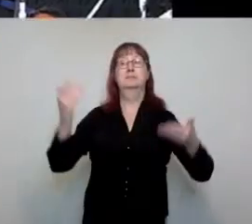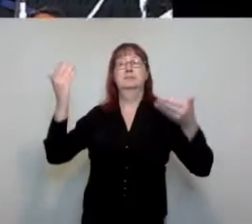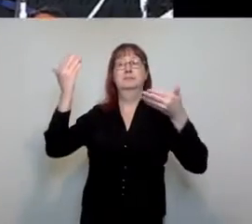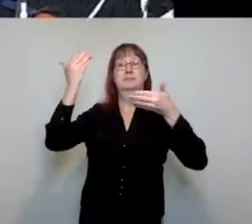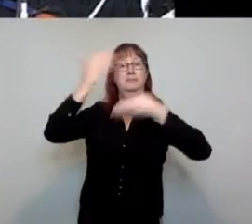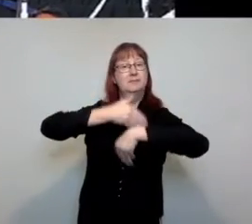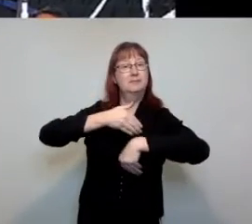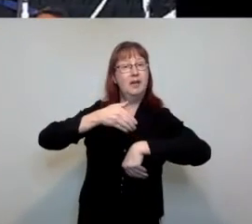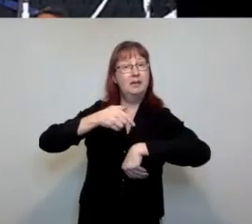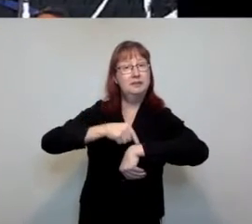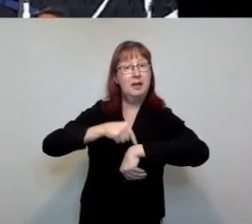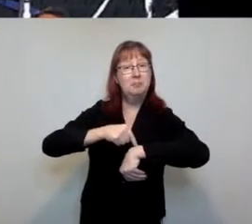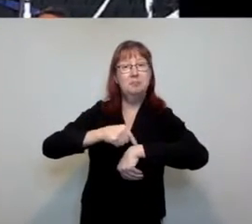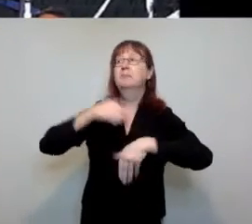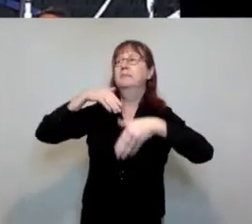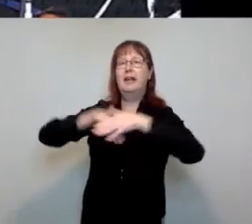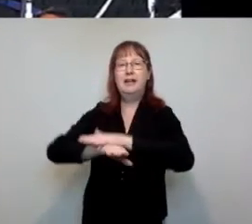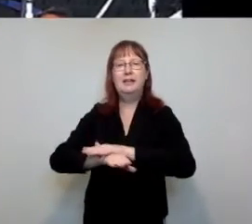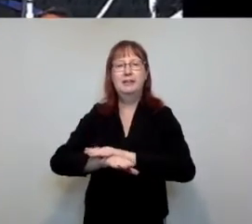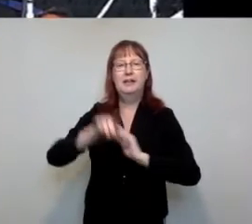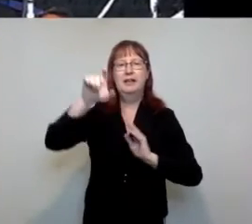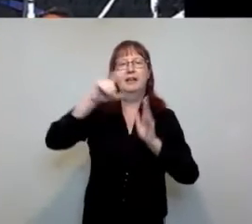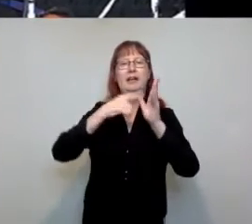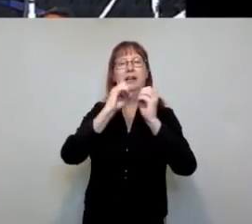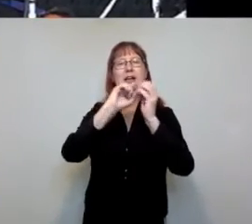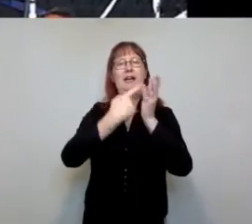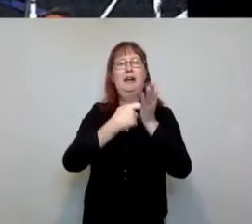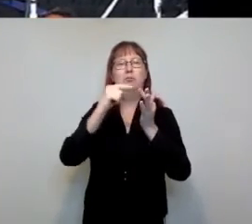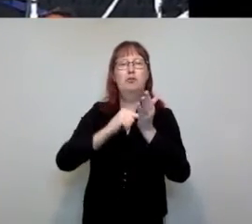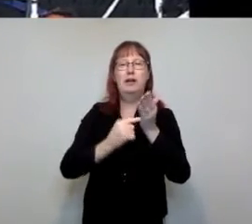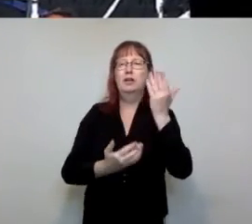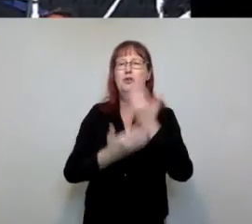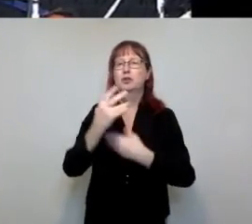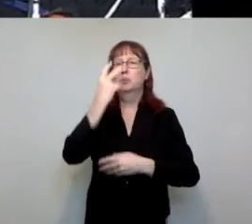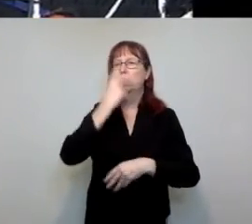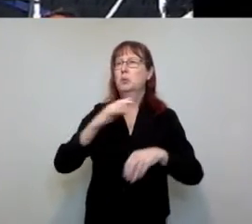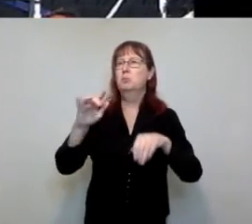The night time moved indoors for a Cabaret with established artists as well as